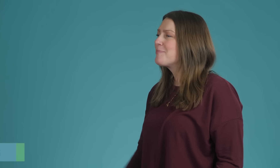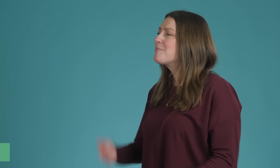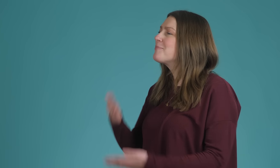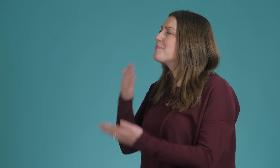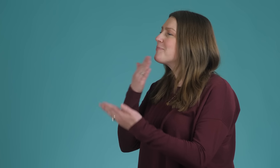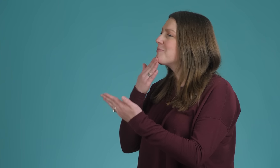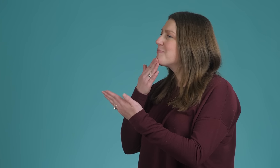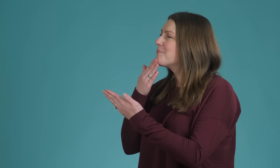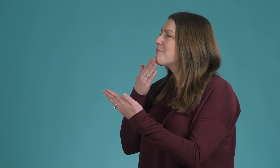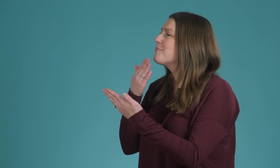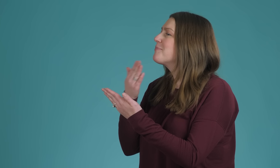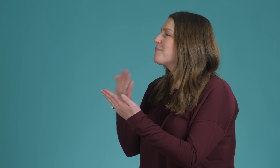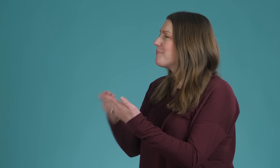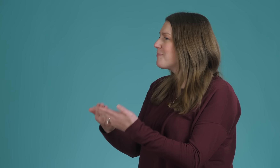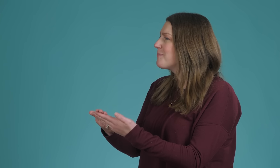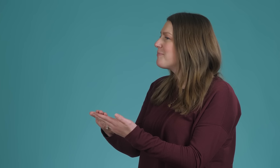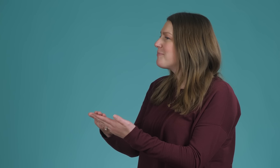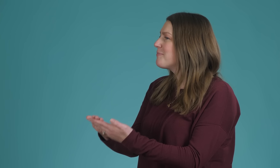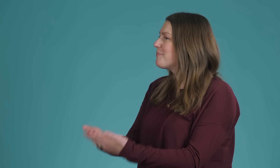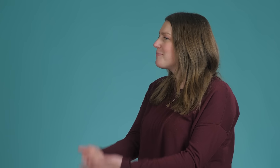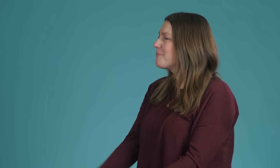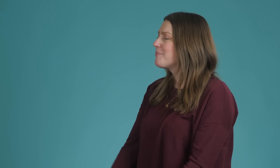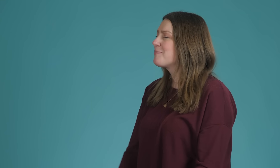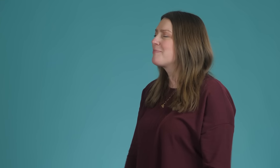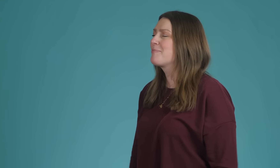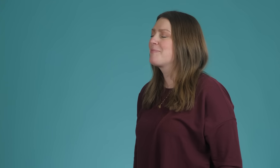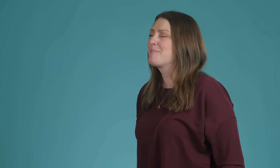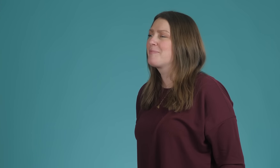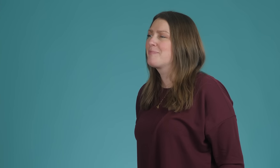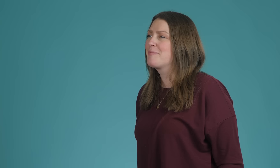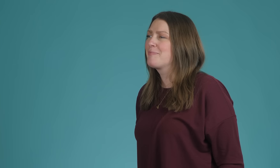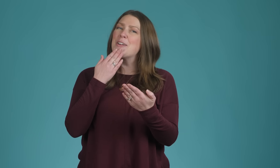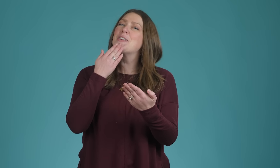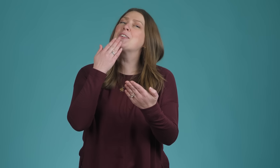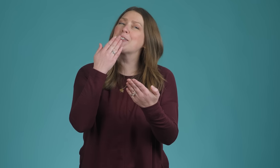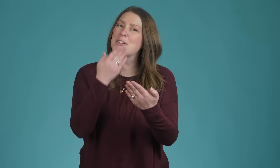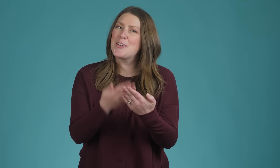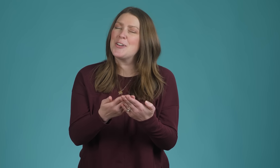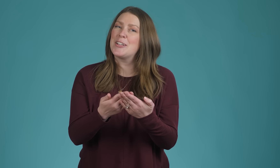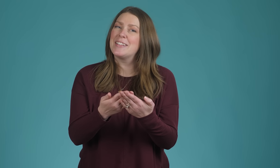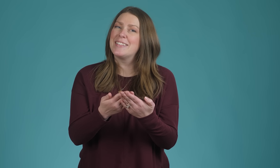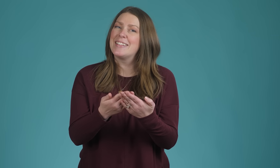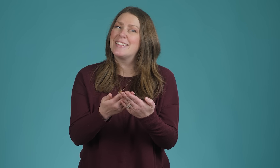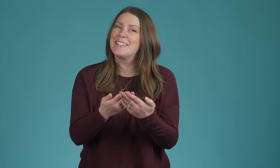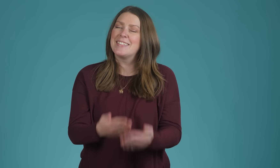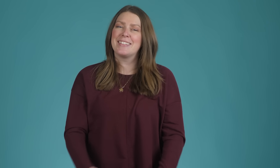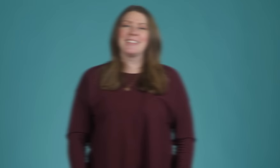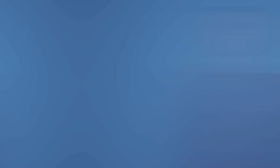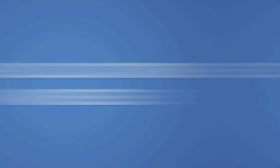Your dominant hand is coming down from your chin to your non-dominant. Good.